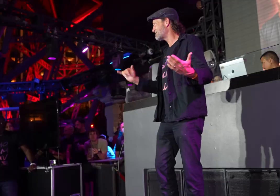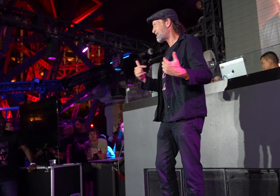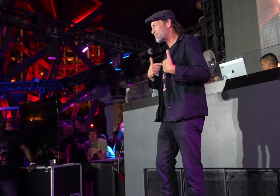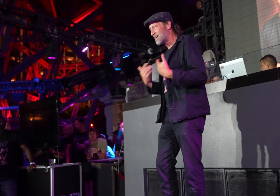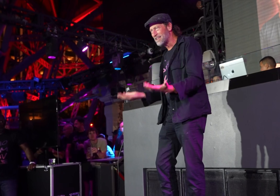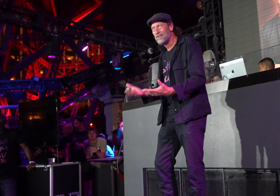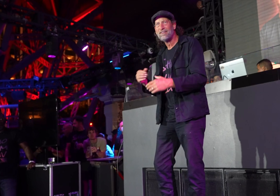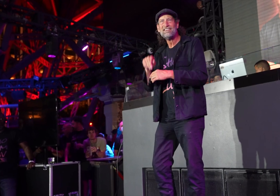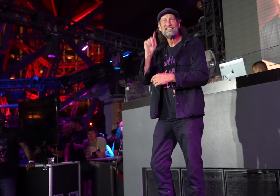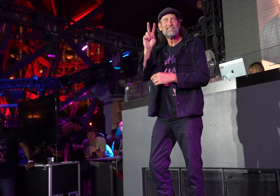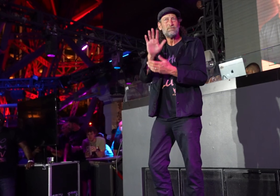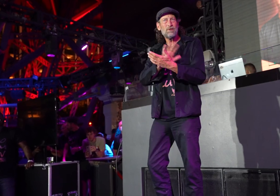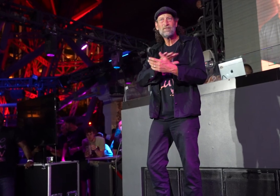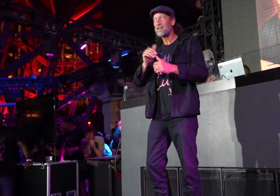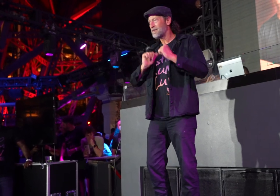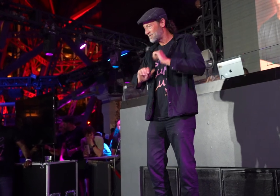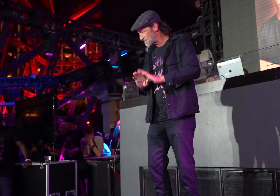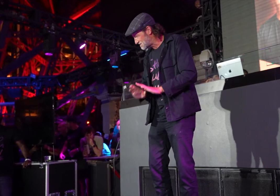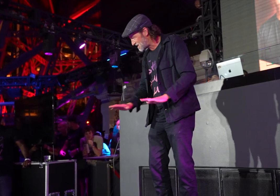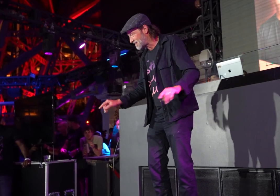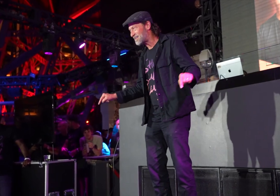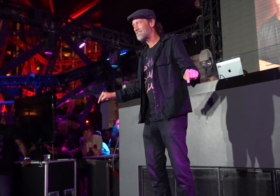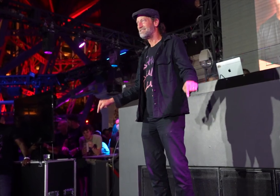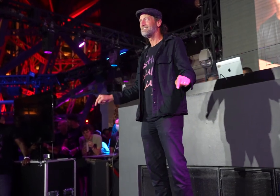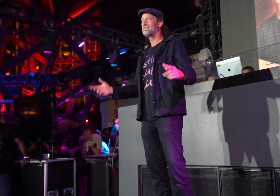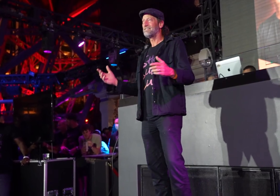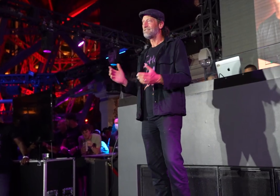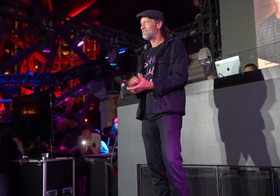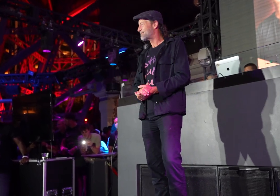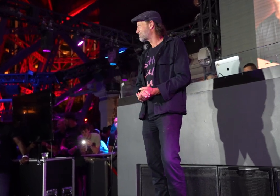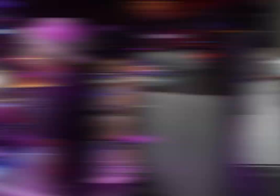I'm here, I've been on TV, movies, and stage, and now right here.